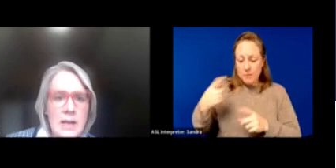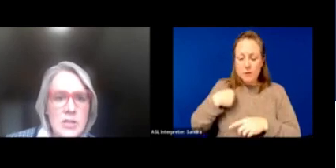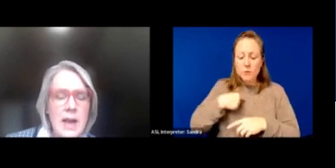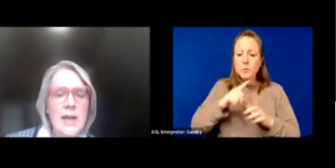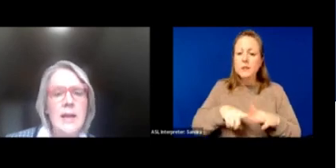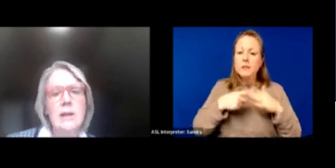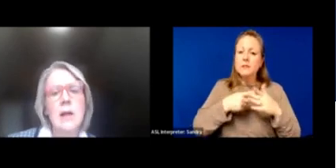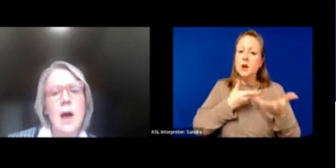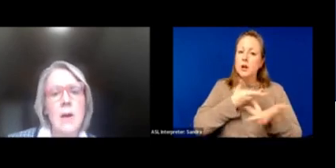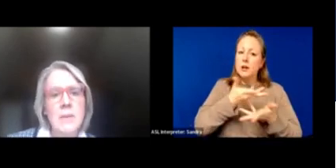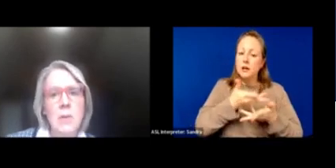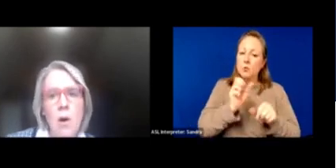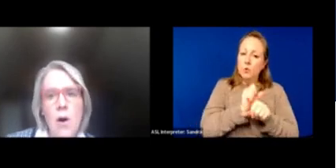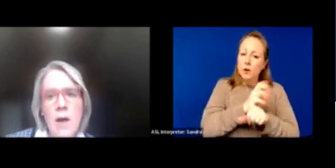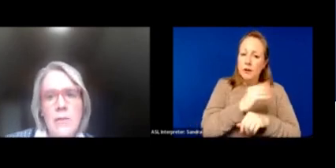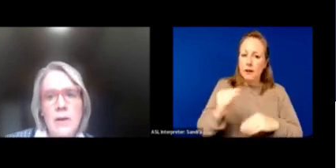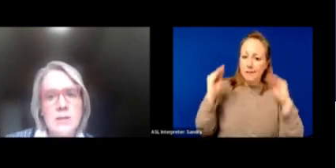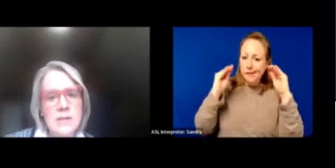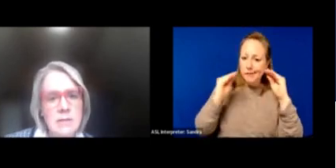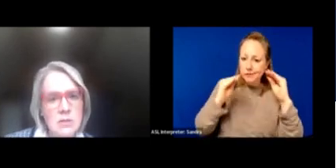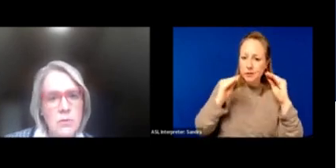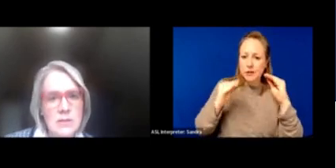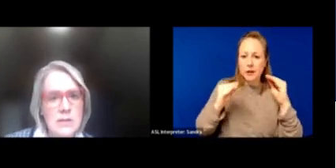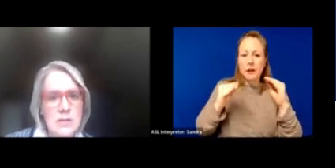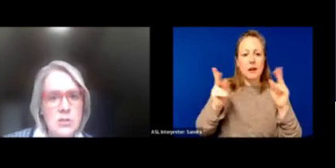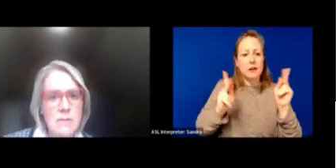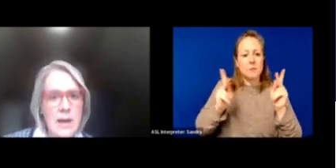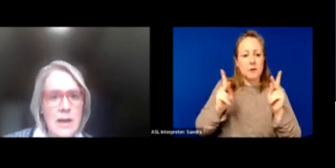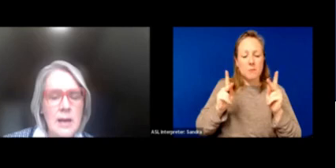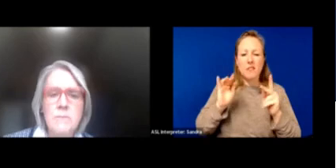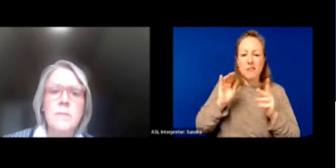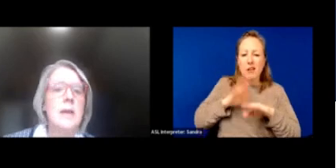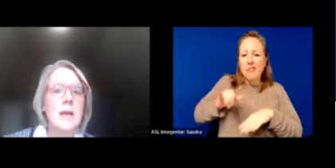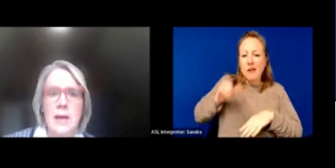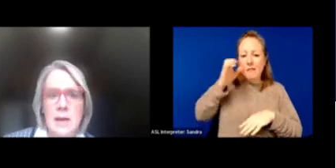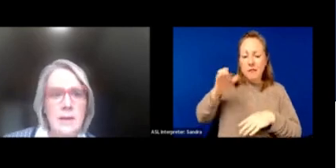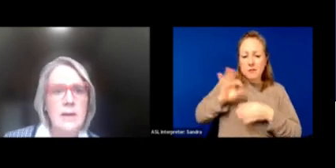educating people on the concept of supported decision making in